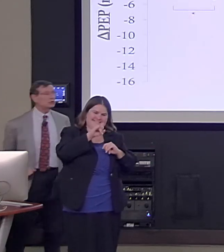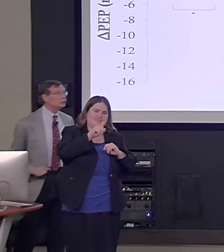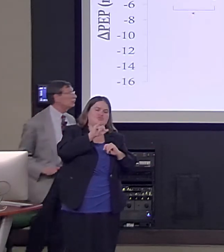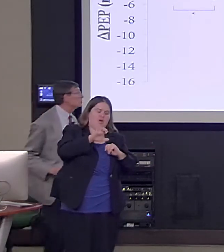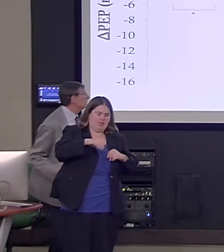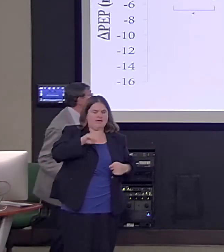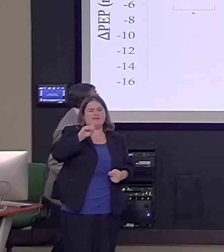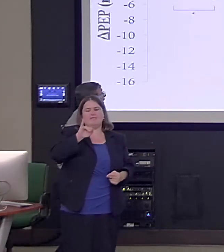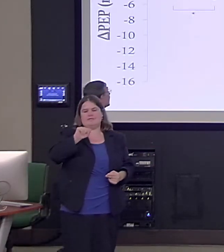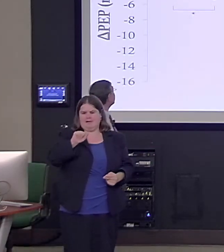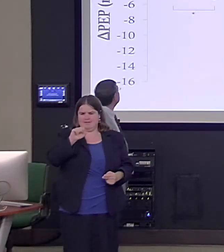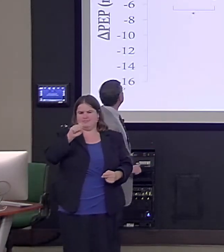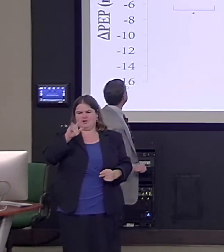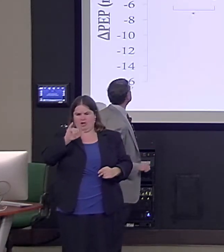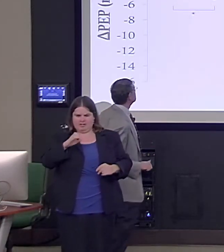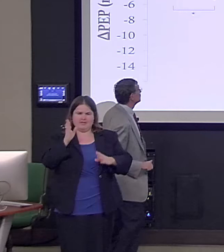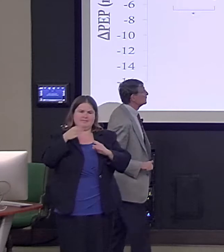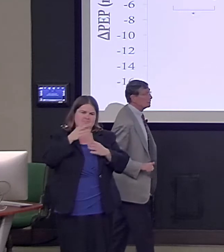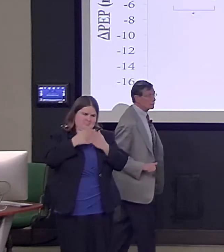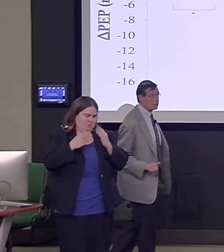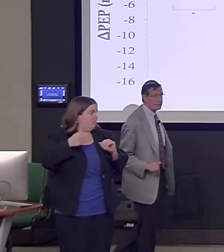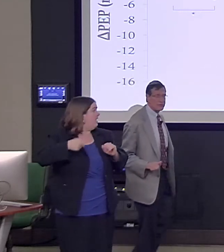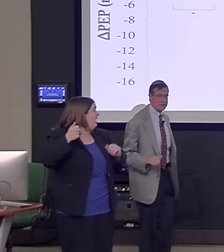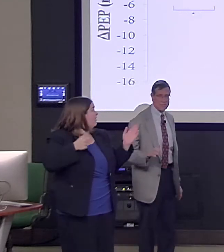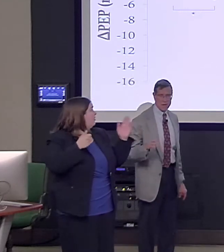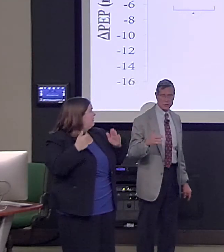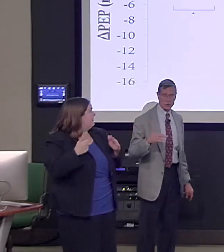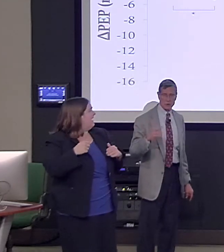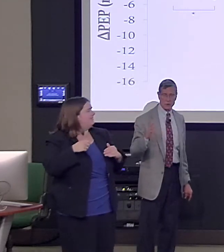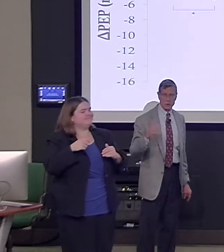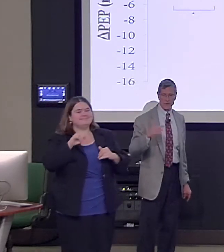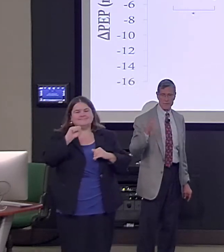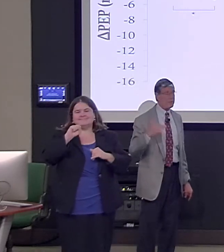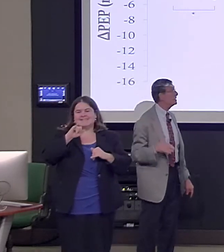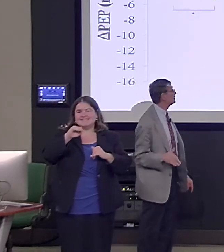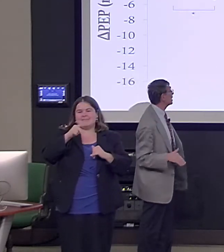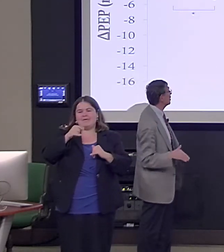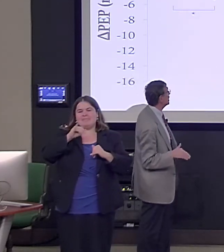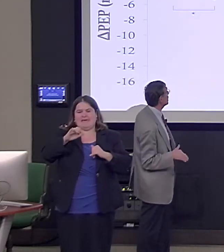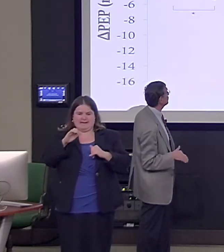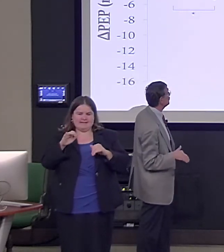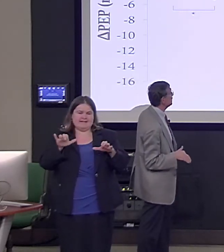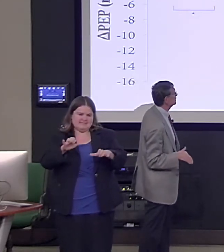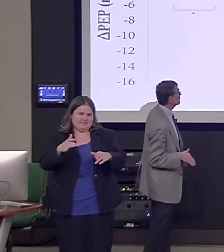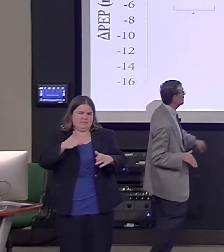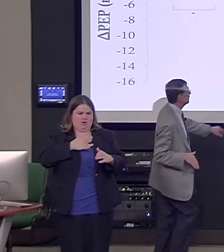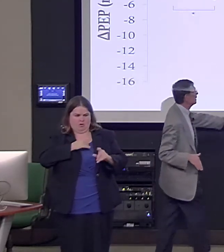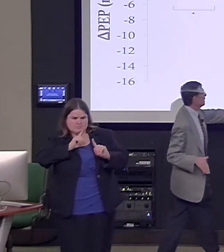It's true for sympathetic activity. That's this measure of impedance cardiography.